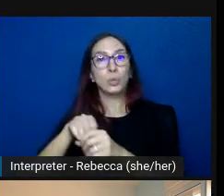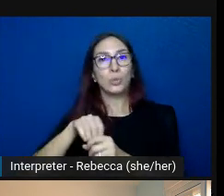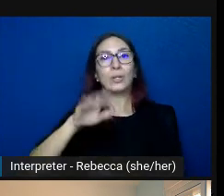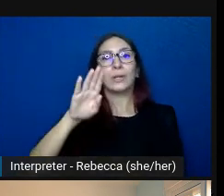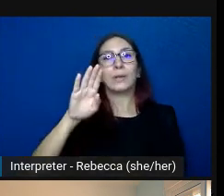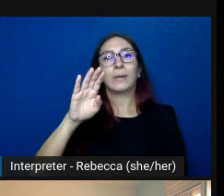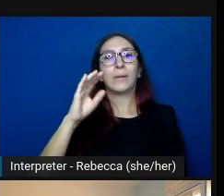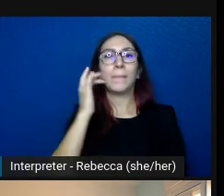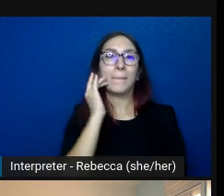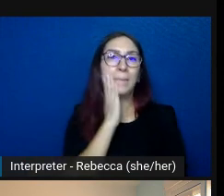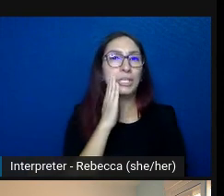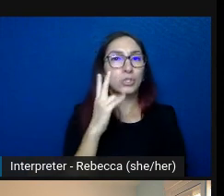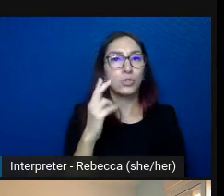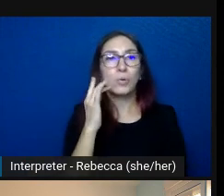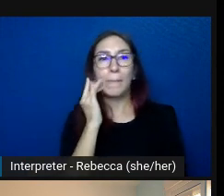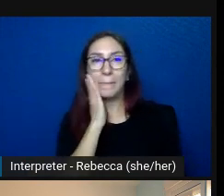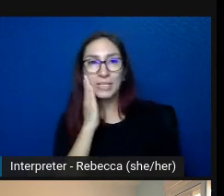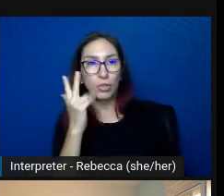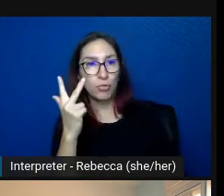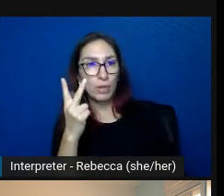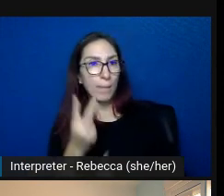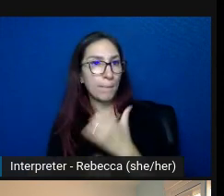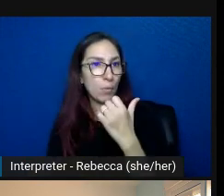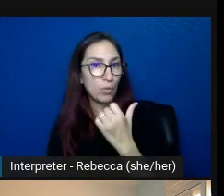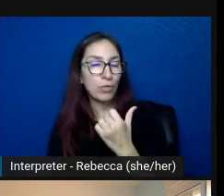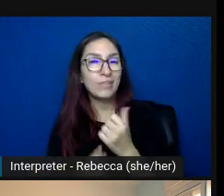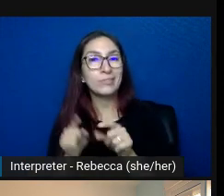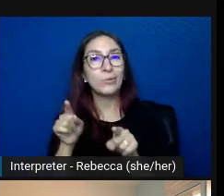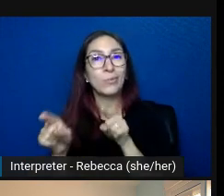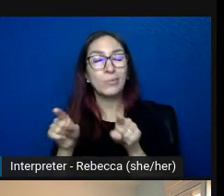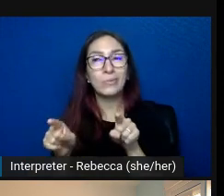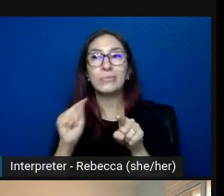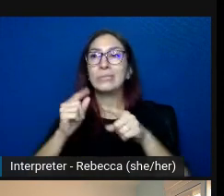These Beez themes still were accessible,